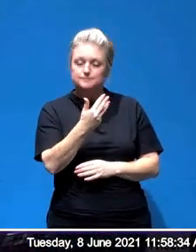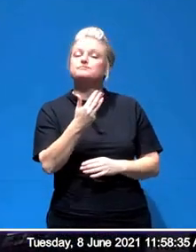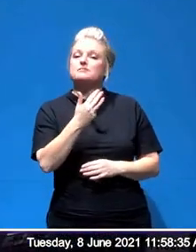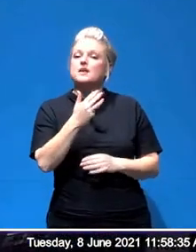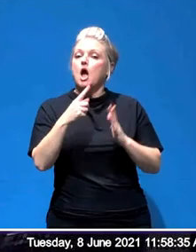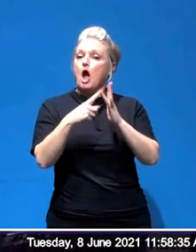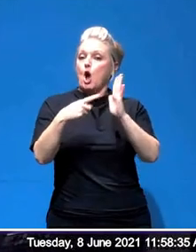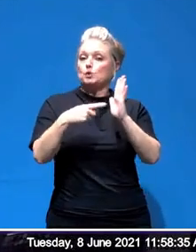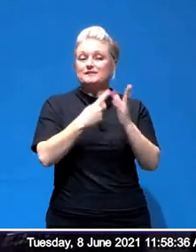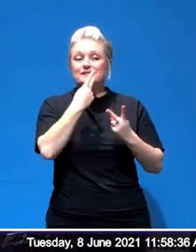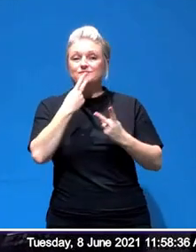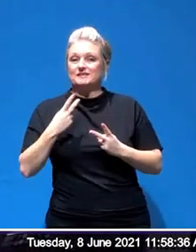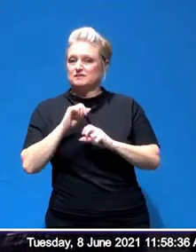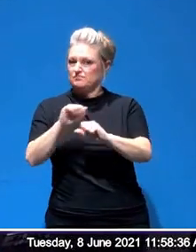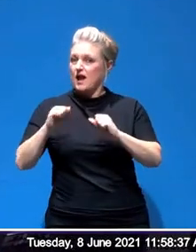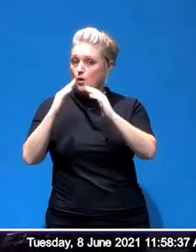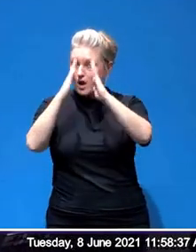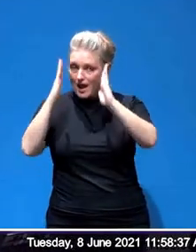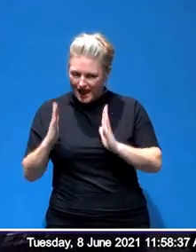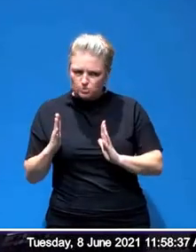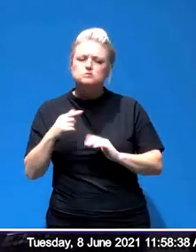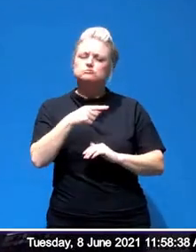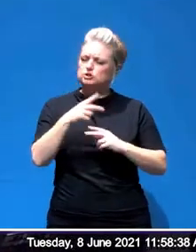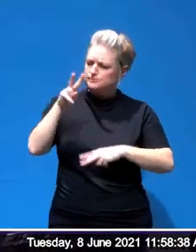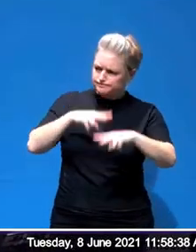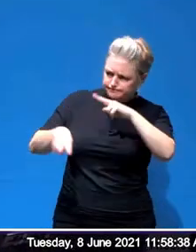and conducted an assessment of Daniel's en suite bathroom.